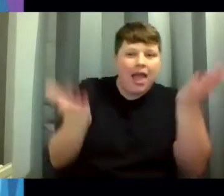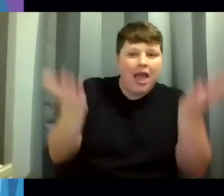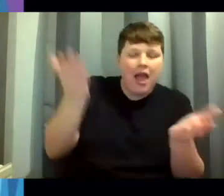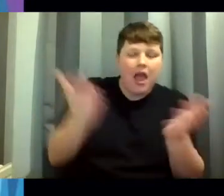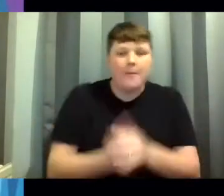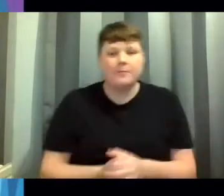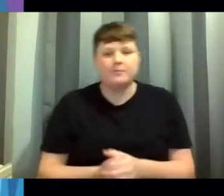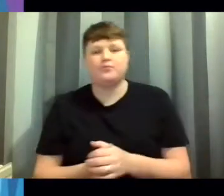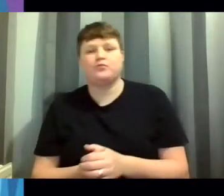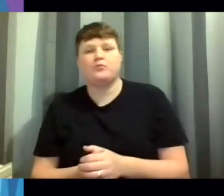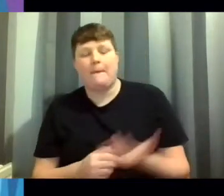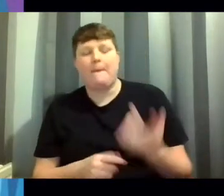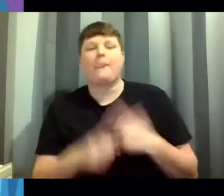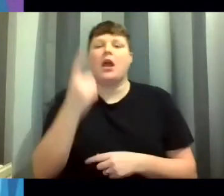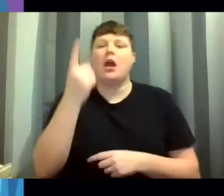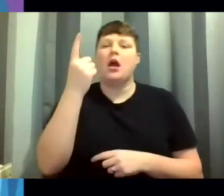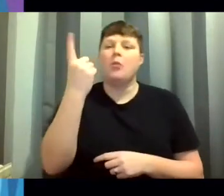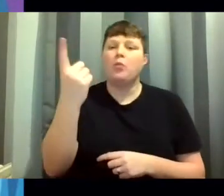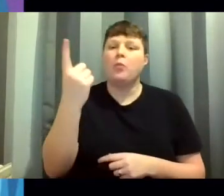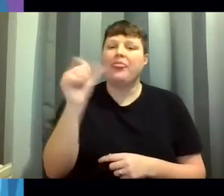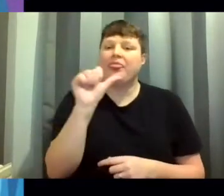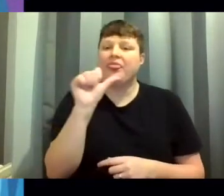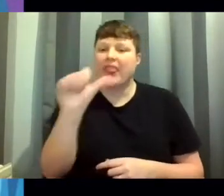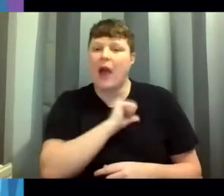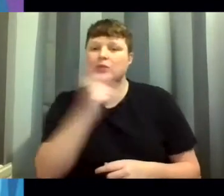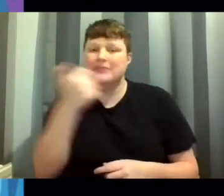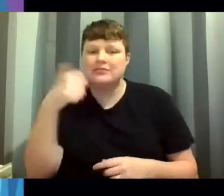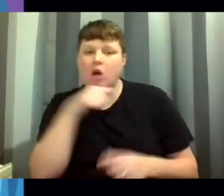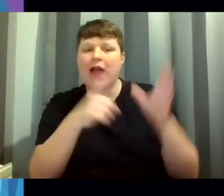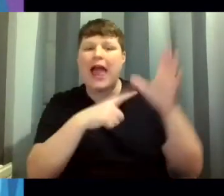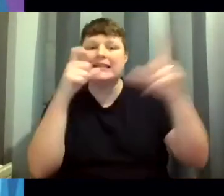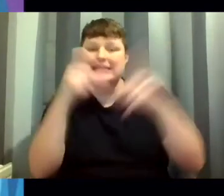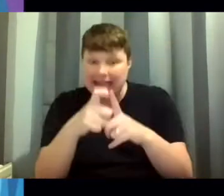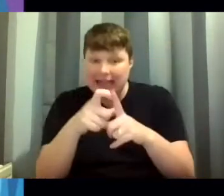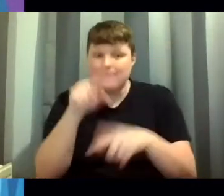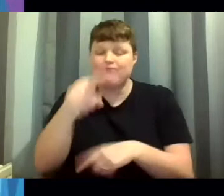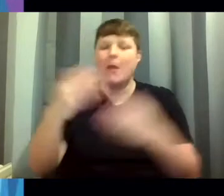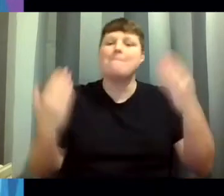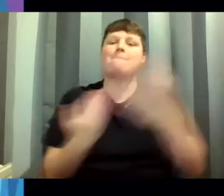And then, around 1600 AD is when the modern autopsy, and the field of pathology,